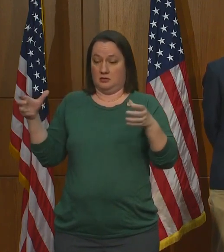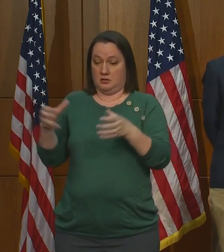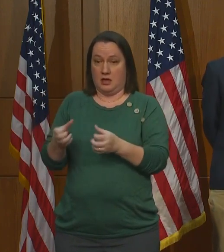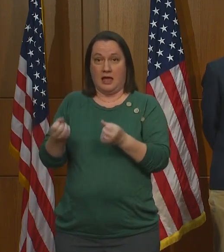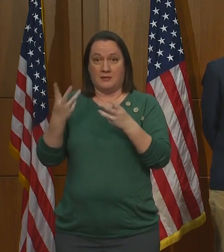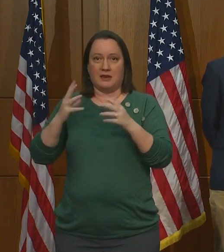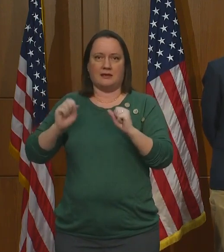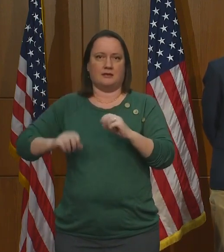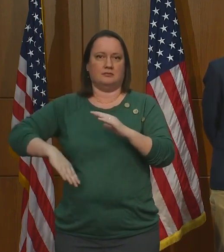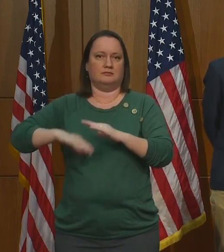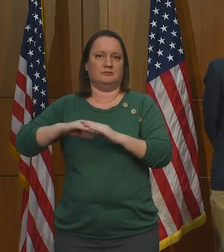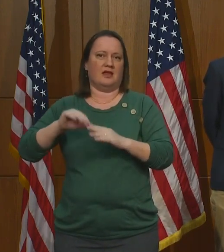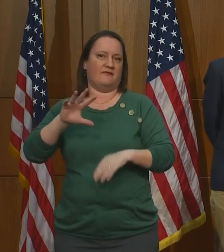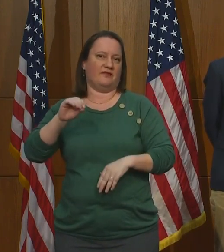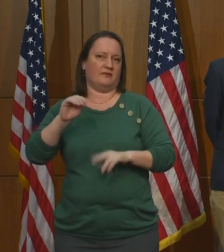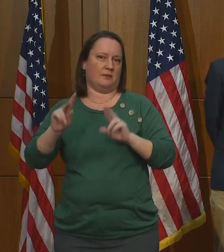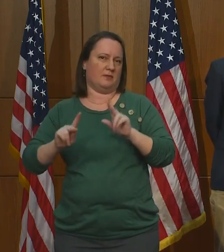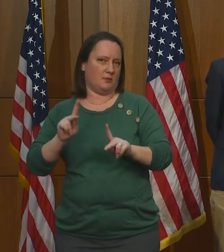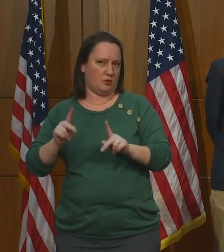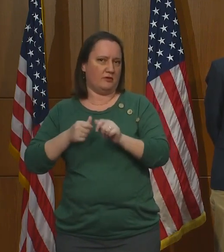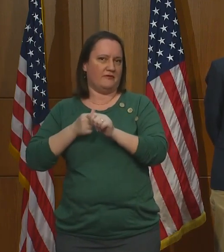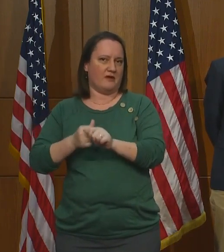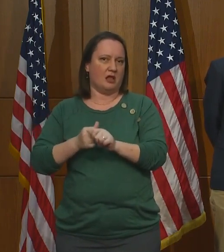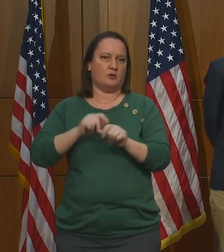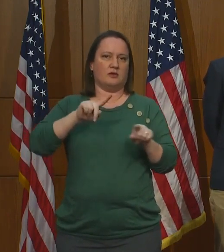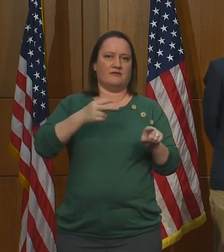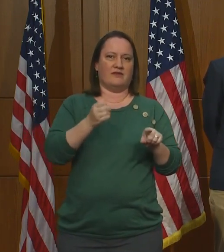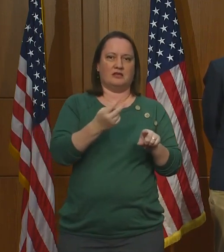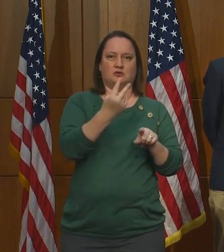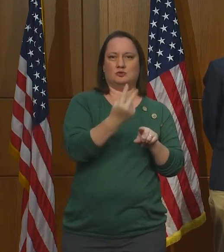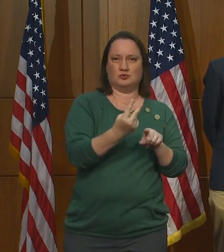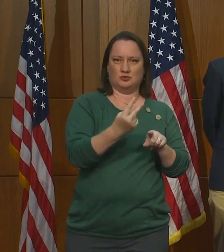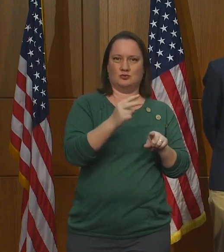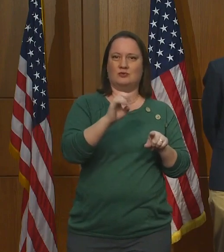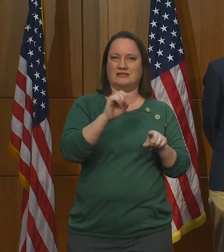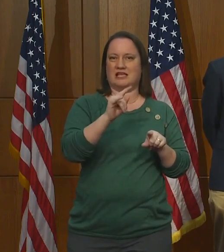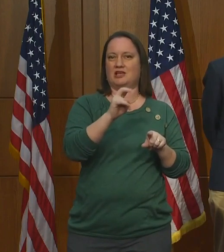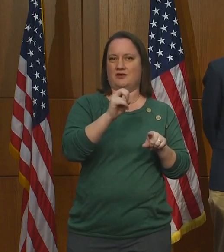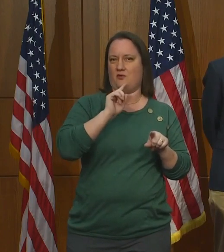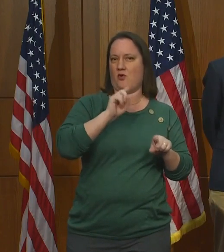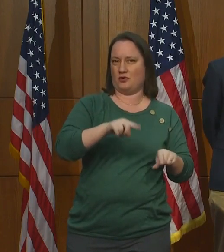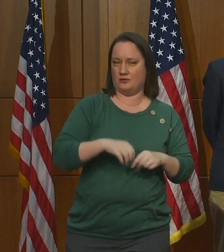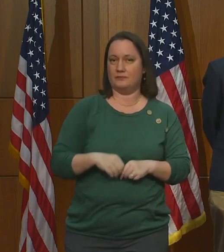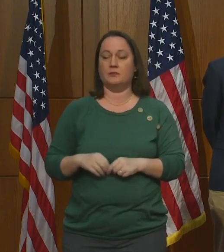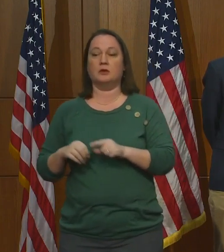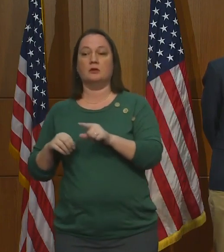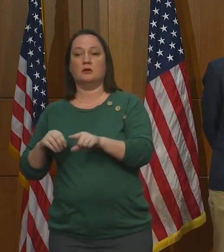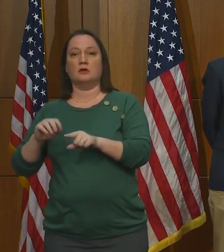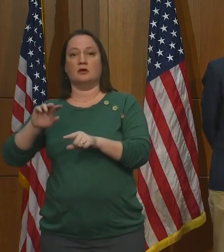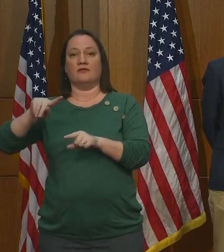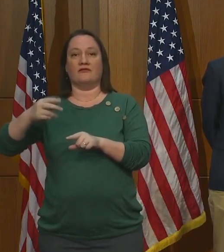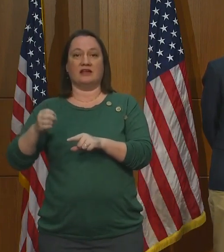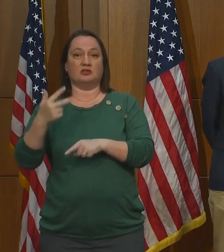GROUP GATHERINGS ARE LIMITED TO FIFTY PEOPLE BASED ON THE COVER GOVERNOR STILL- EXISTING